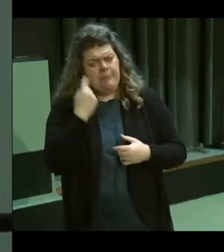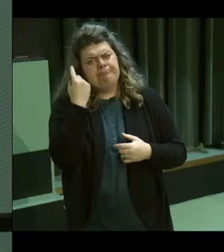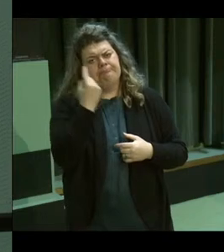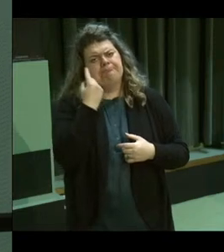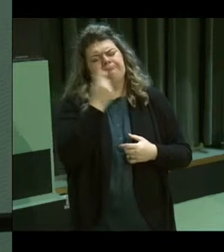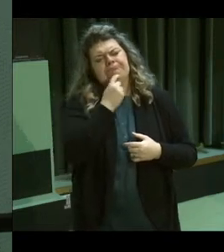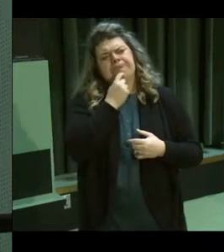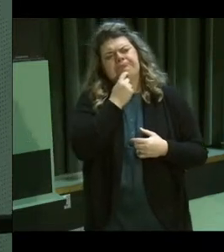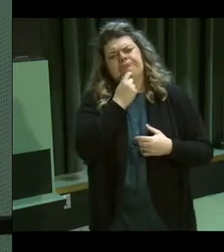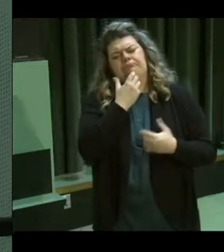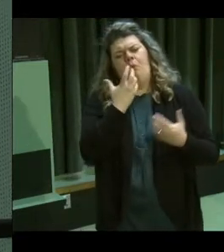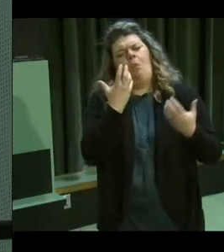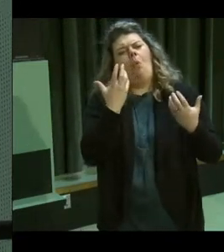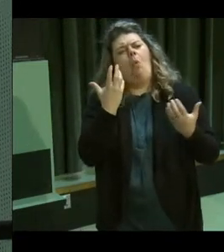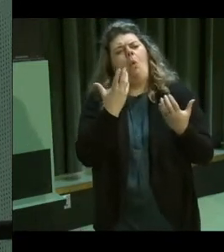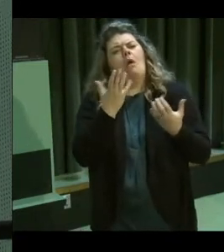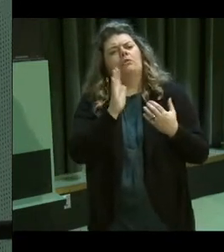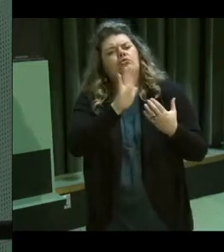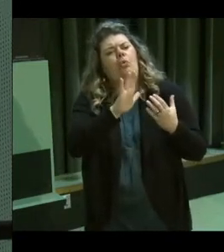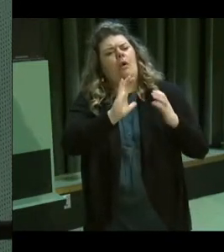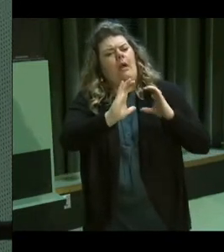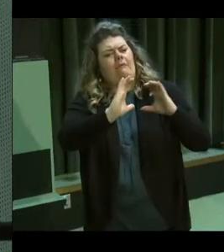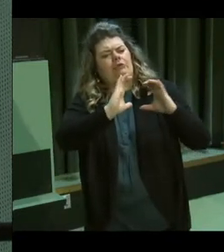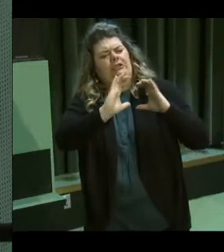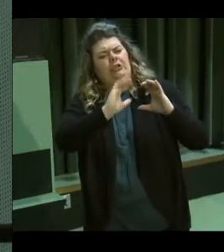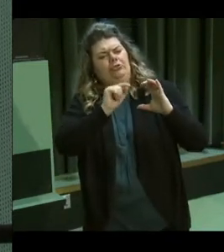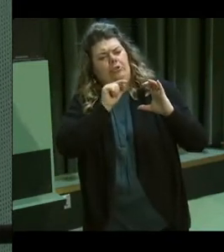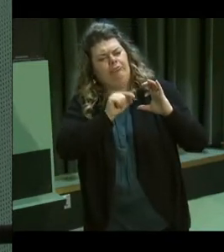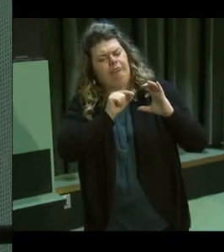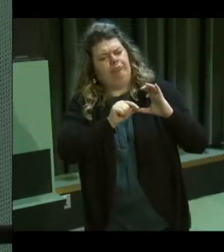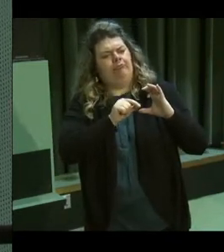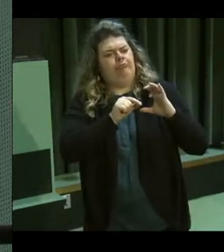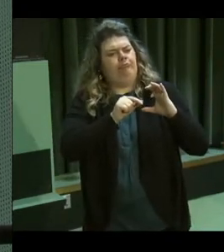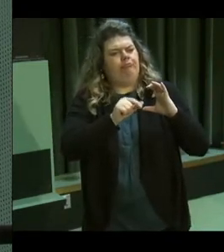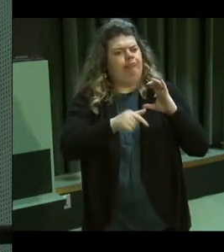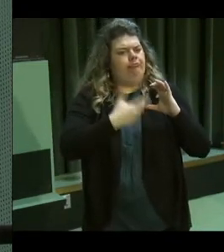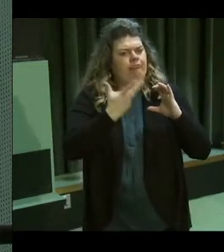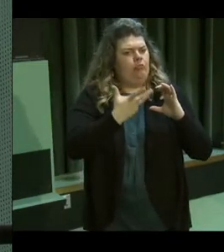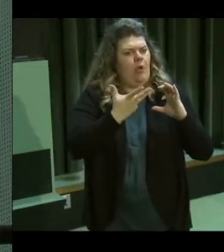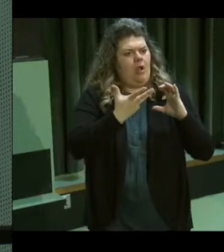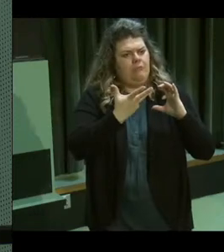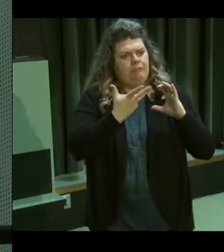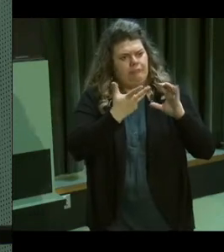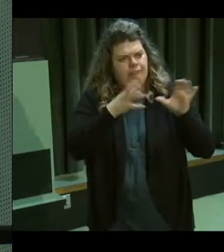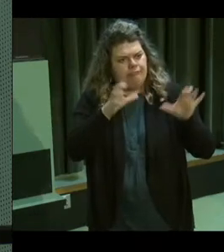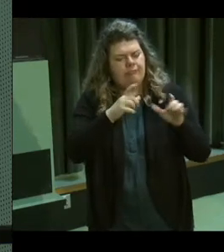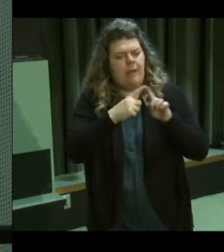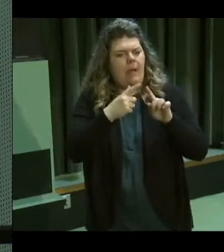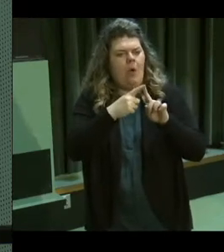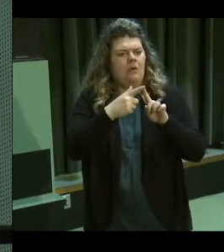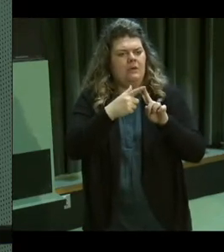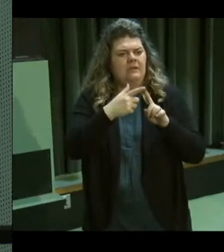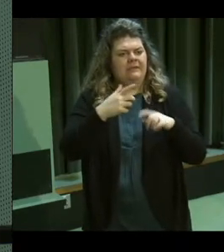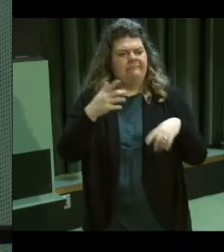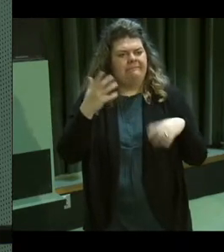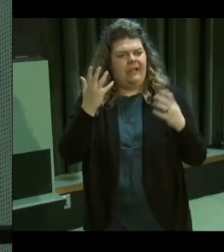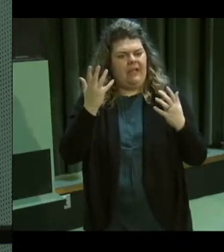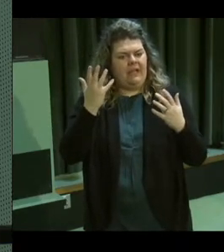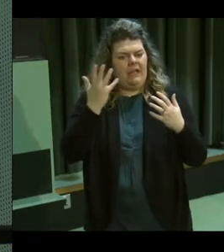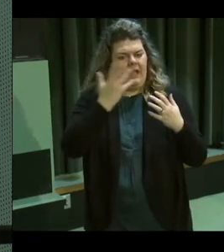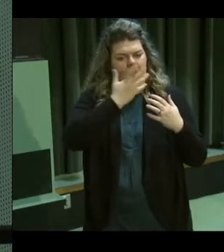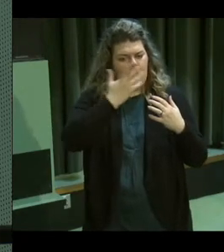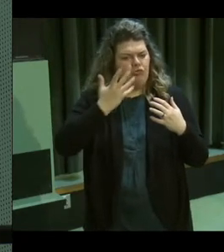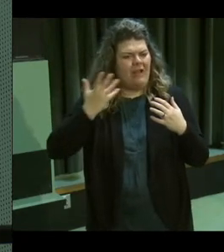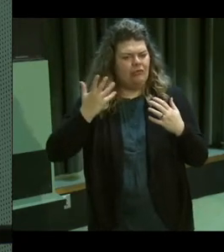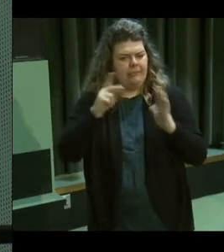conversations that are leading